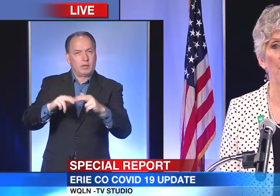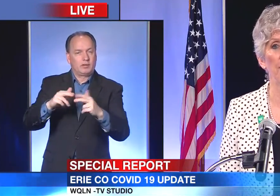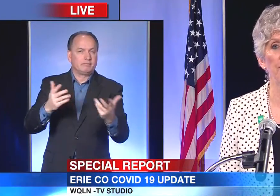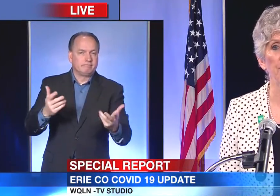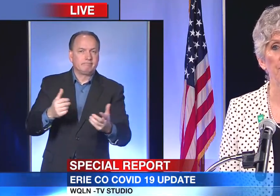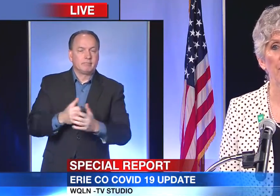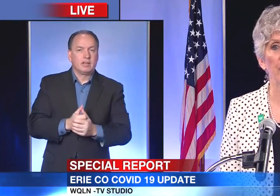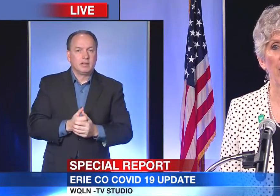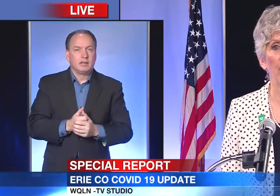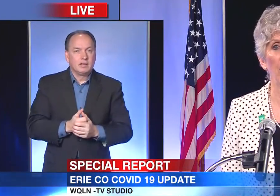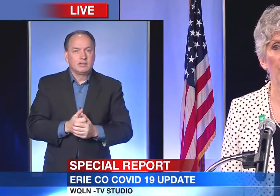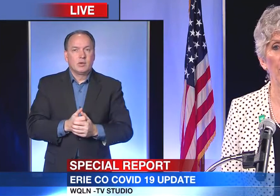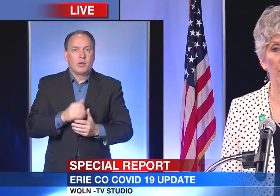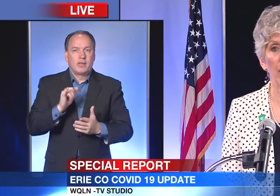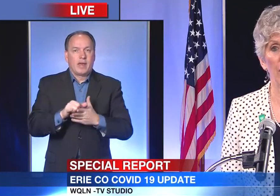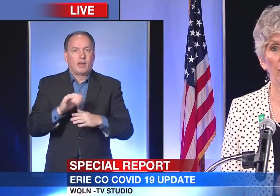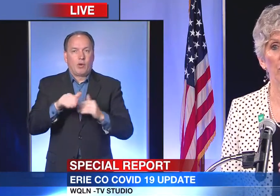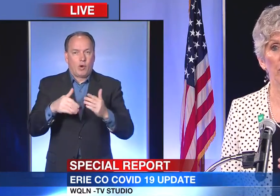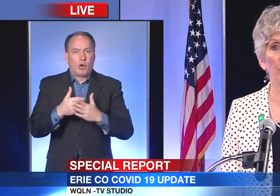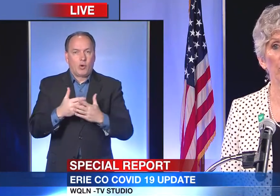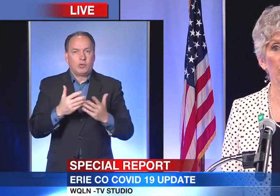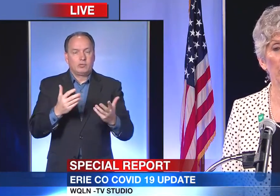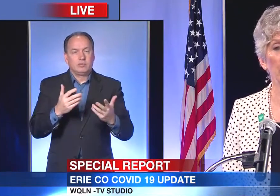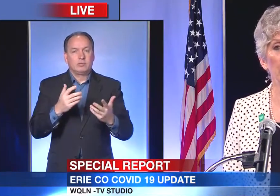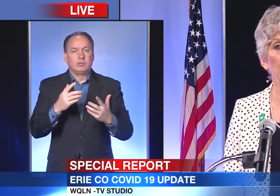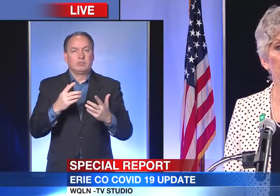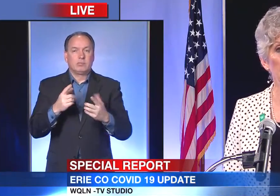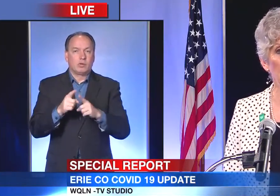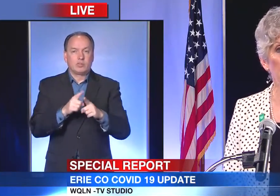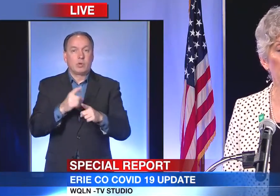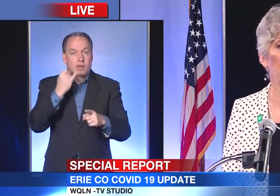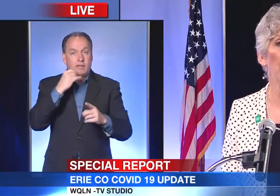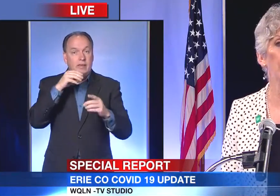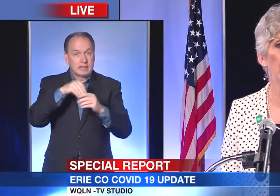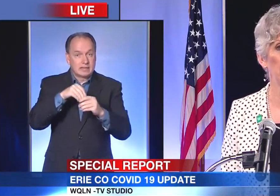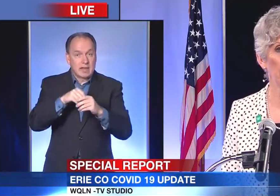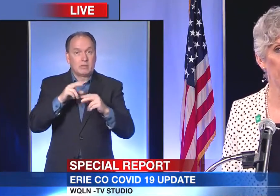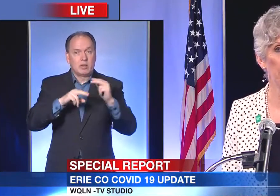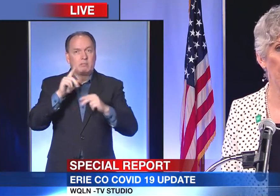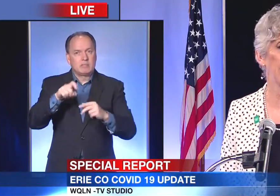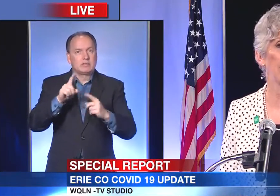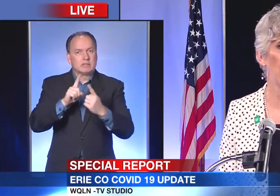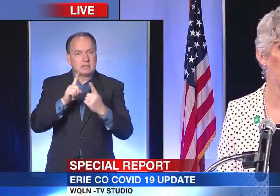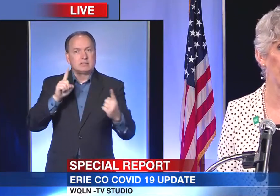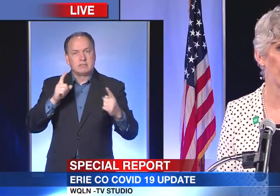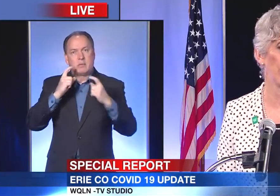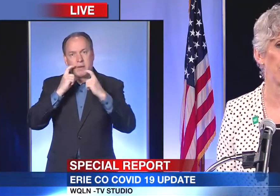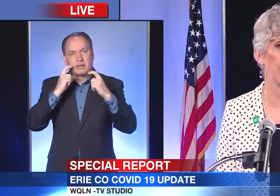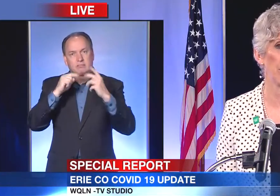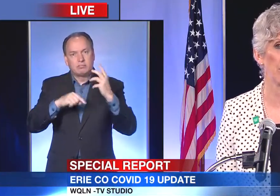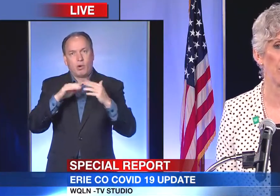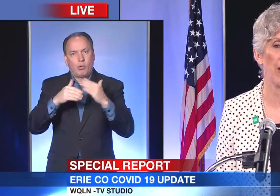WITHIN THE 25-PEOPLE GATHERING IN YOUR FACILITY. SO THAT -- ALSO, WHEN THEY'RE IN